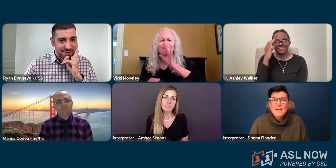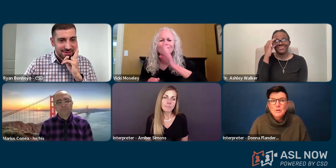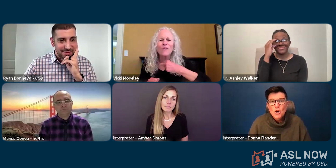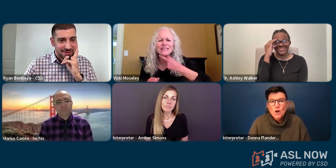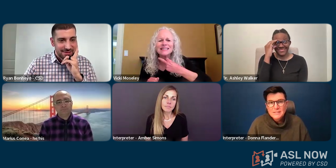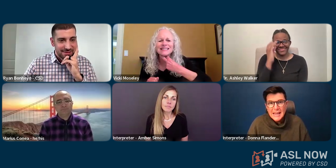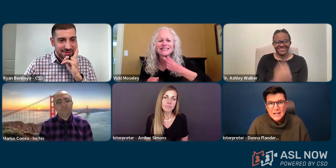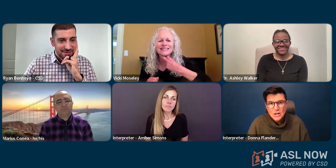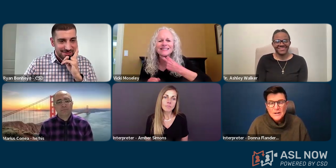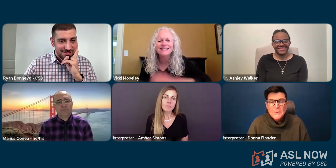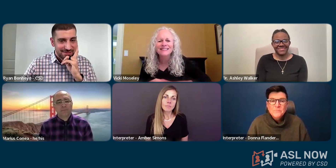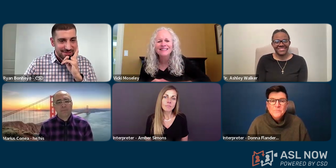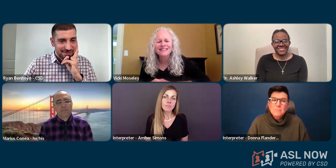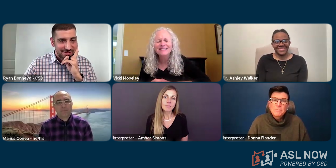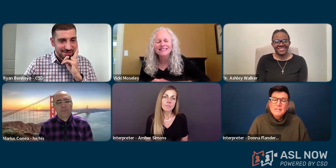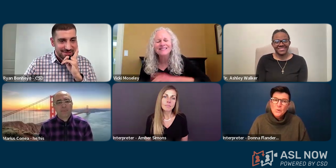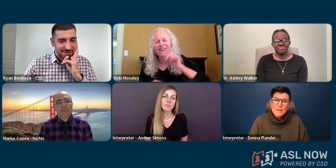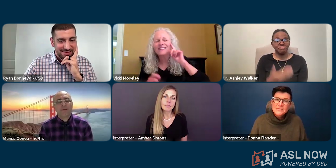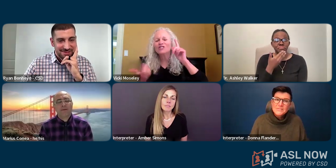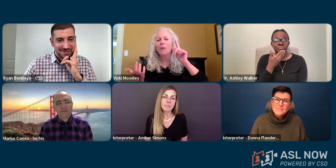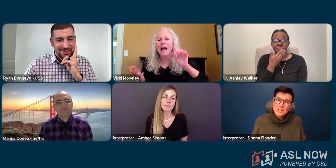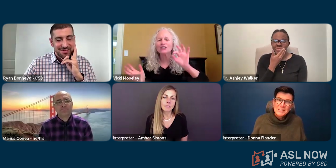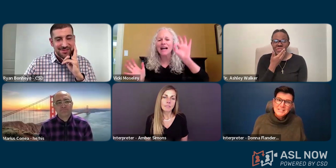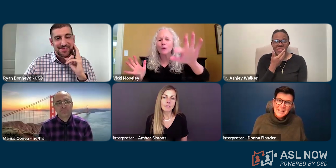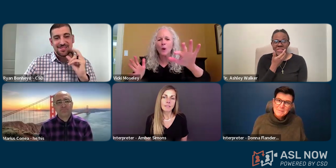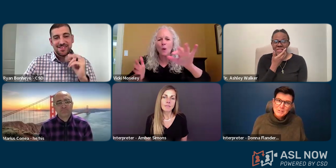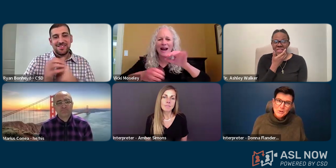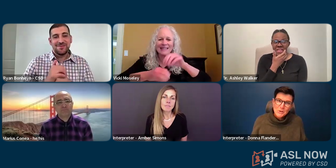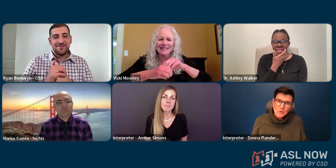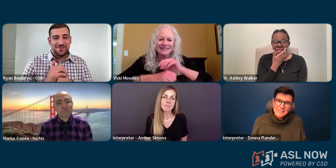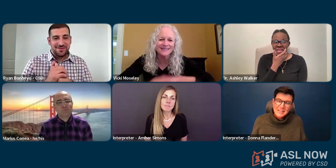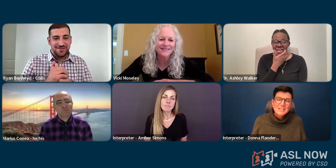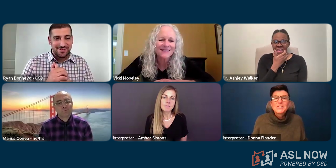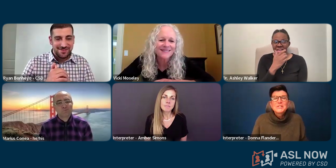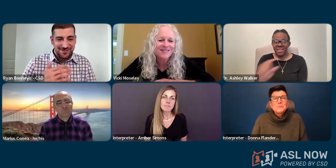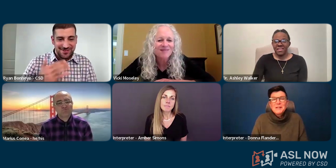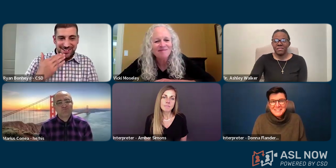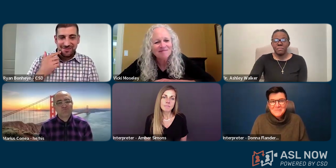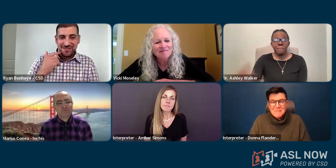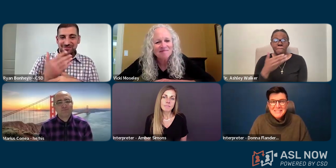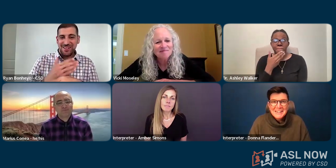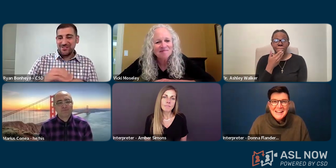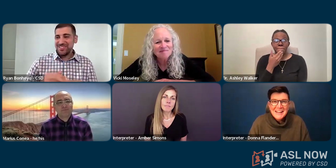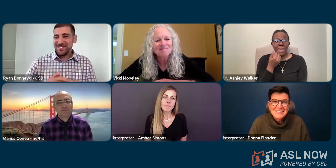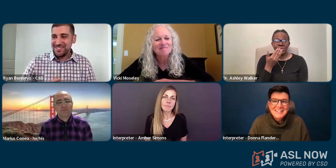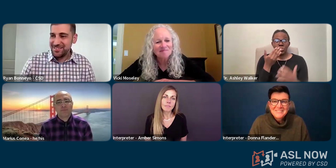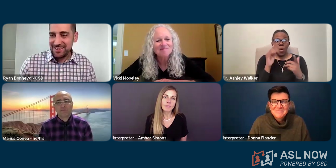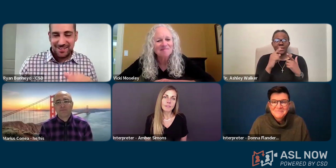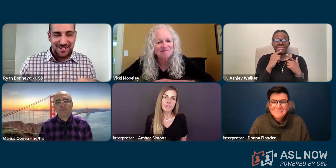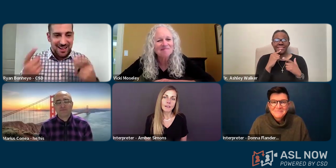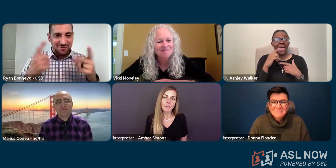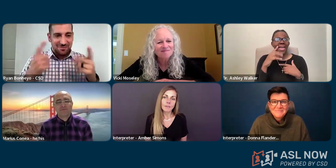And it came across as anger. And but, you know, isn't that just the same as tone of voice? So I just wanted to make that analogy.